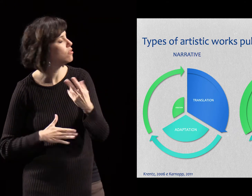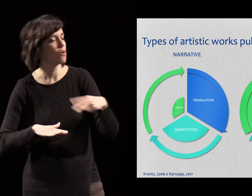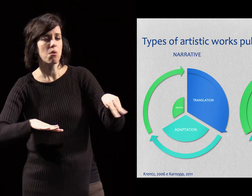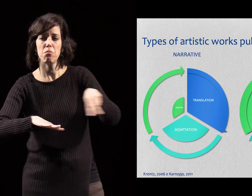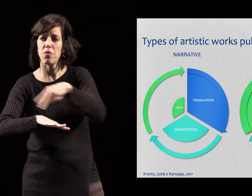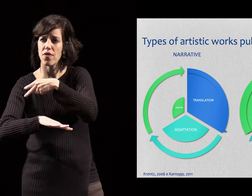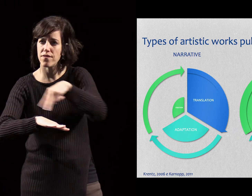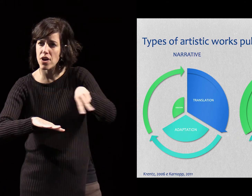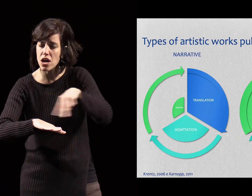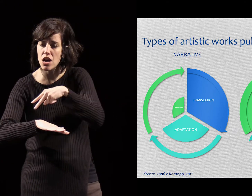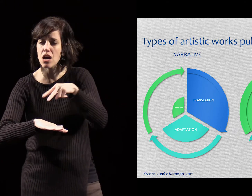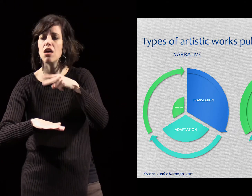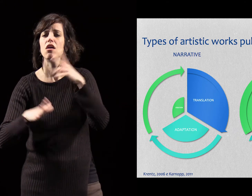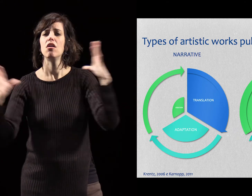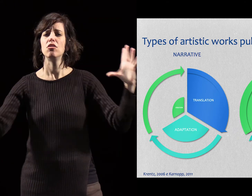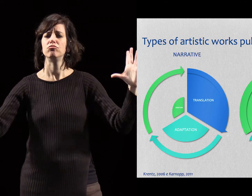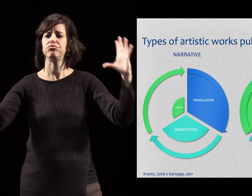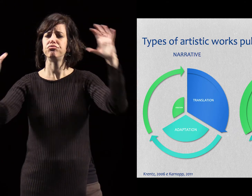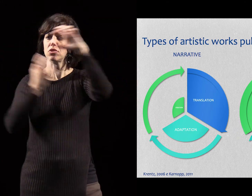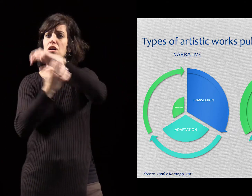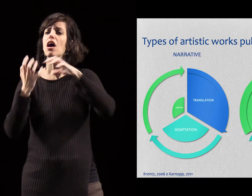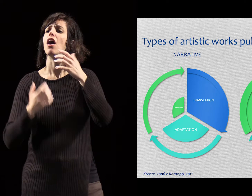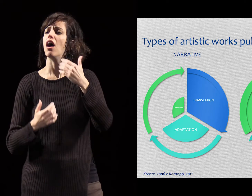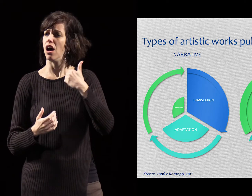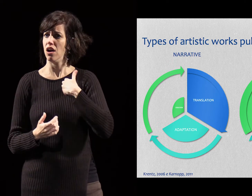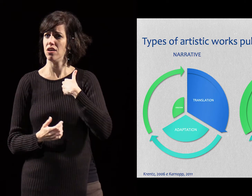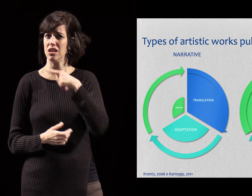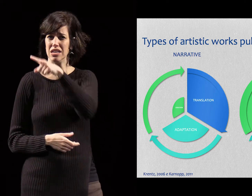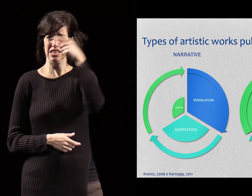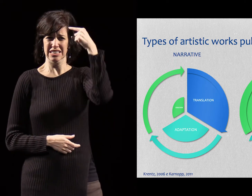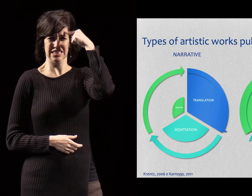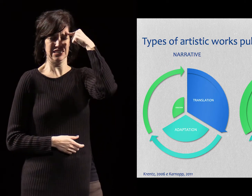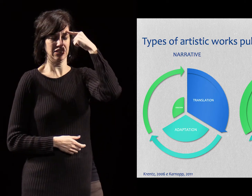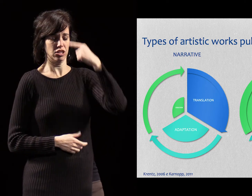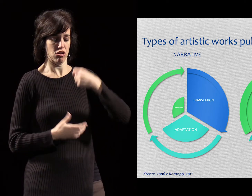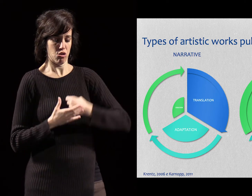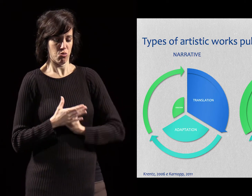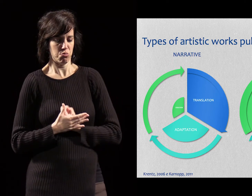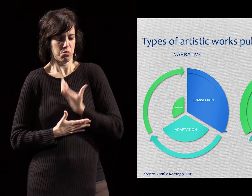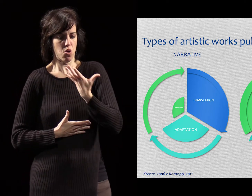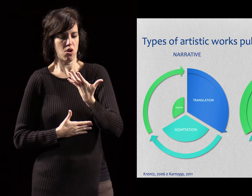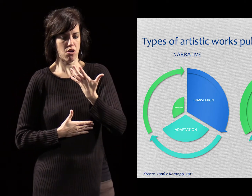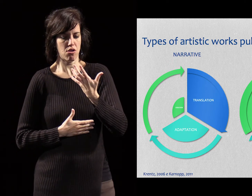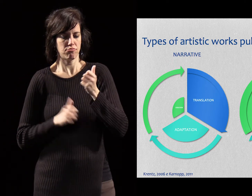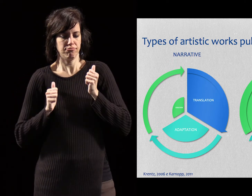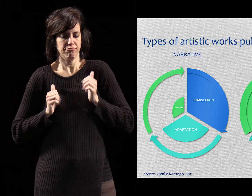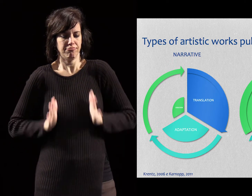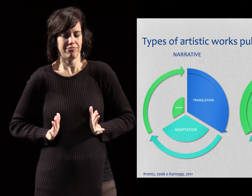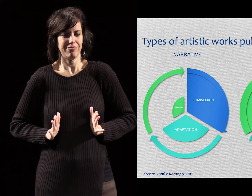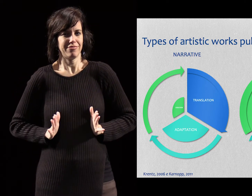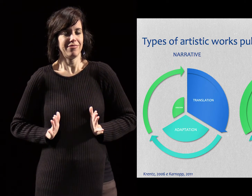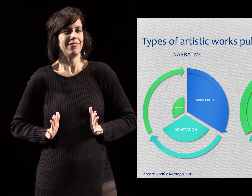poetry, performance, when you put all those together,